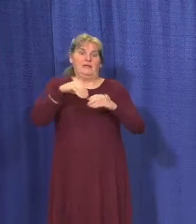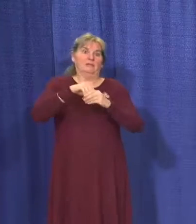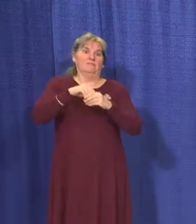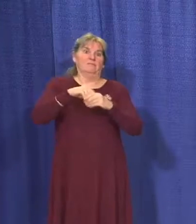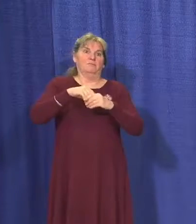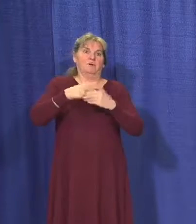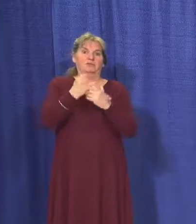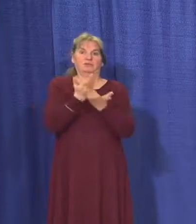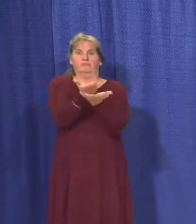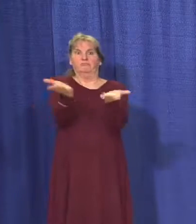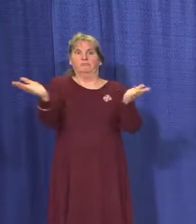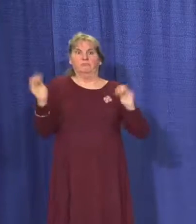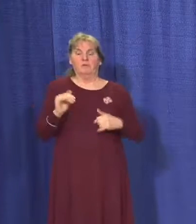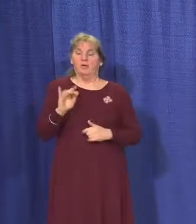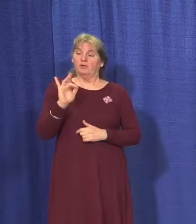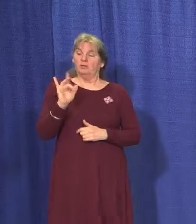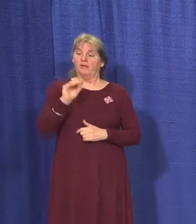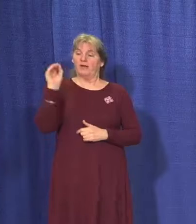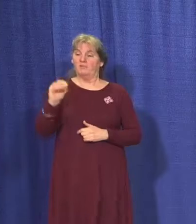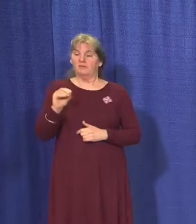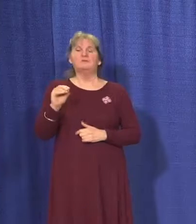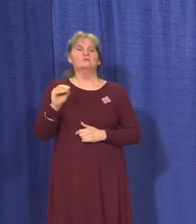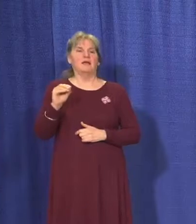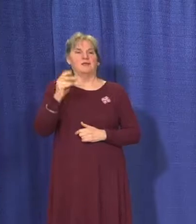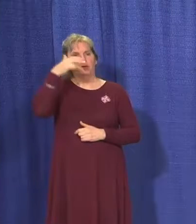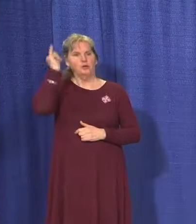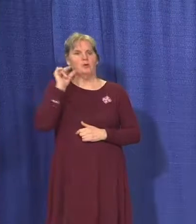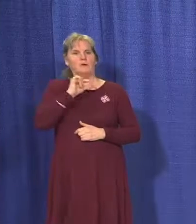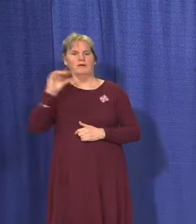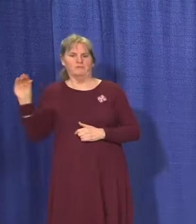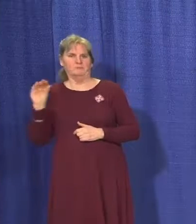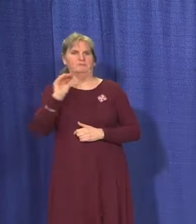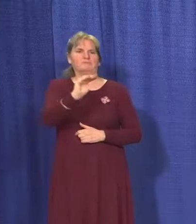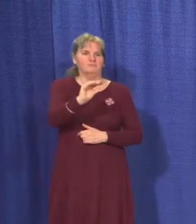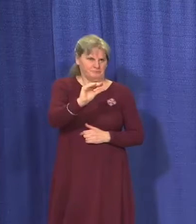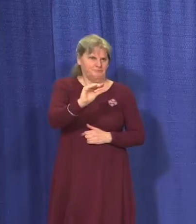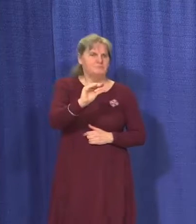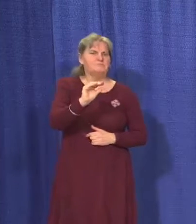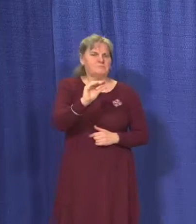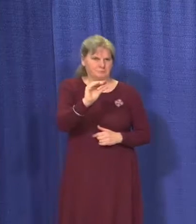we go forward.